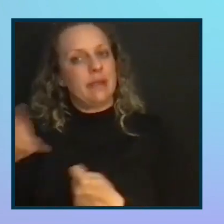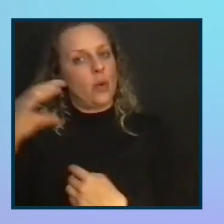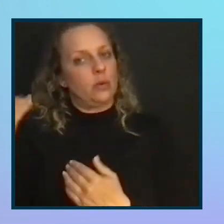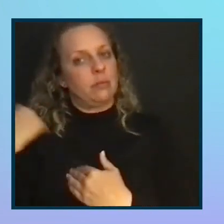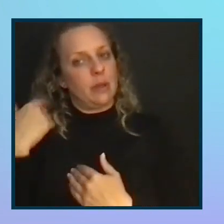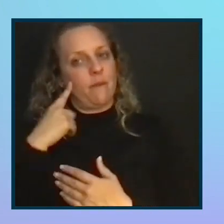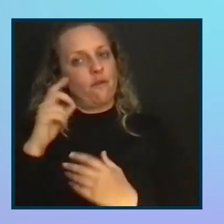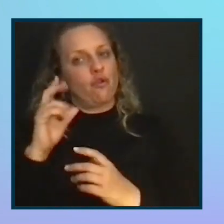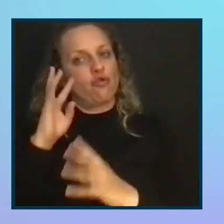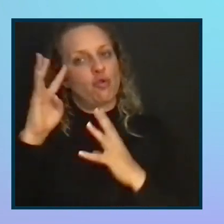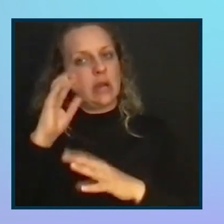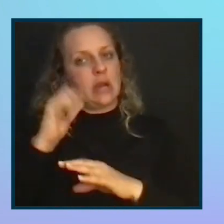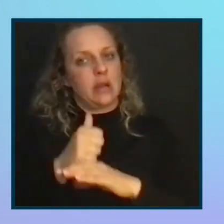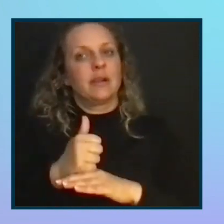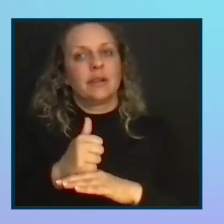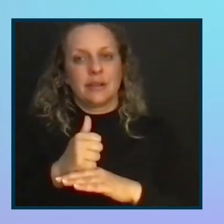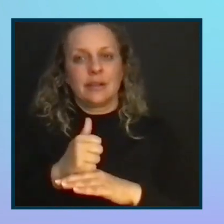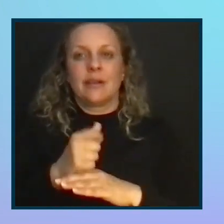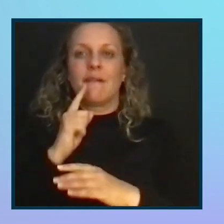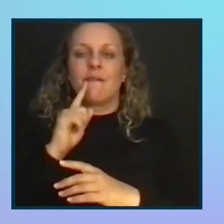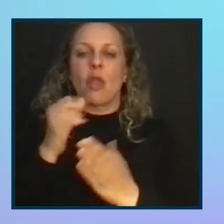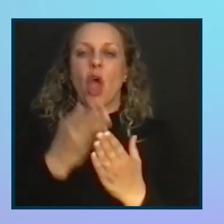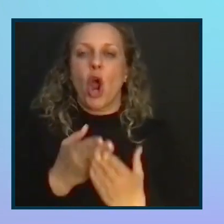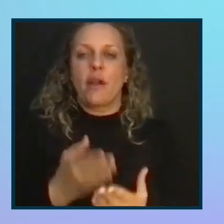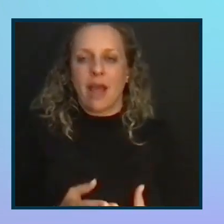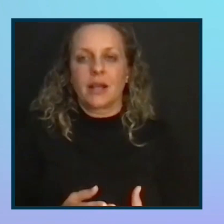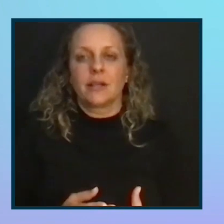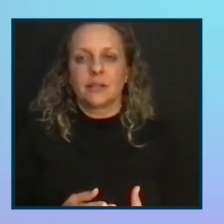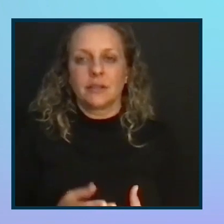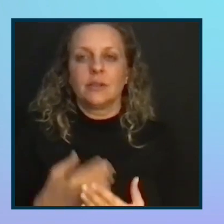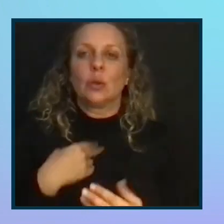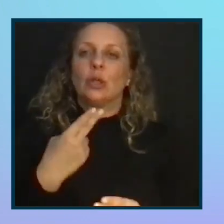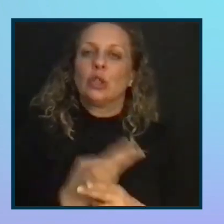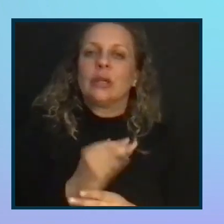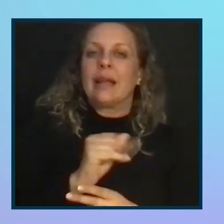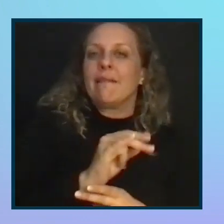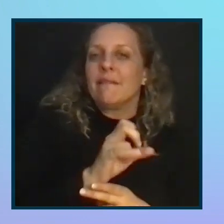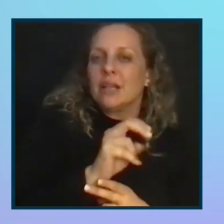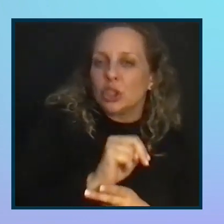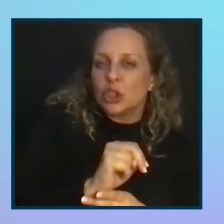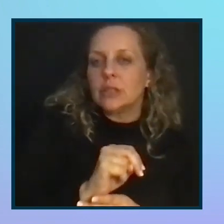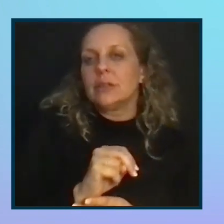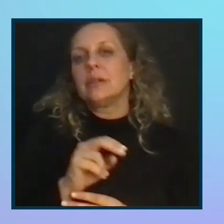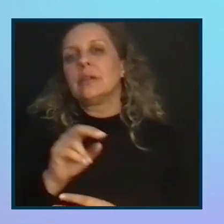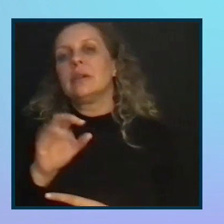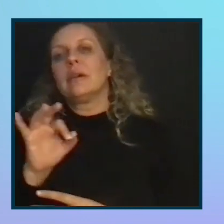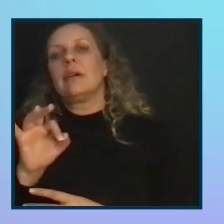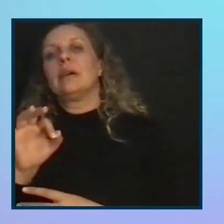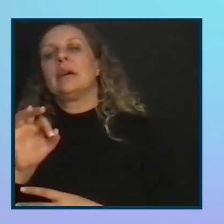and maintaining the artifacts. So we've used InVision, I believe Figma is another one that could be used